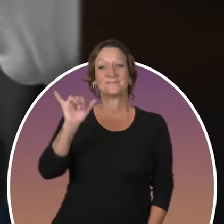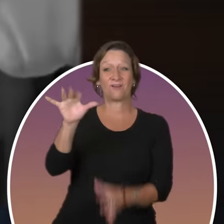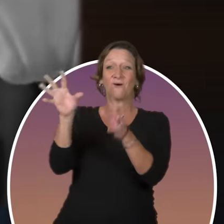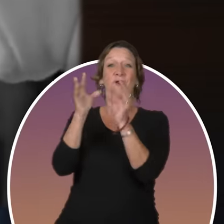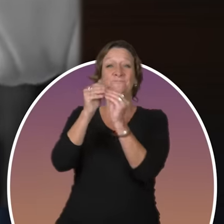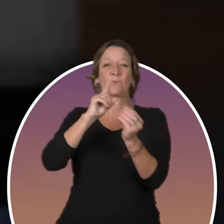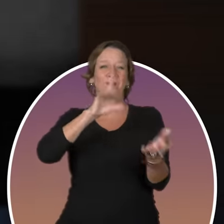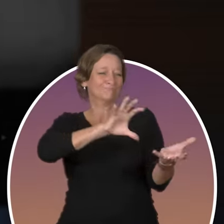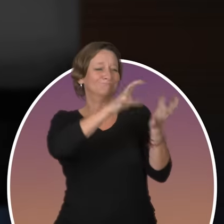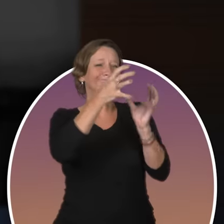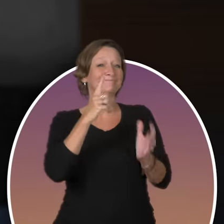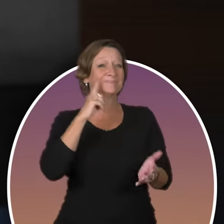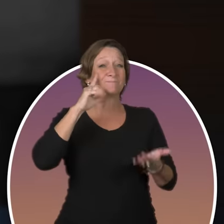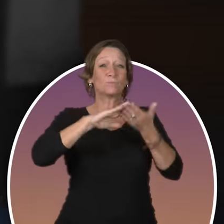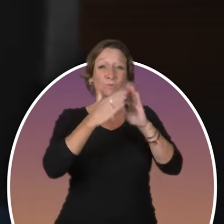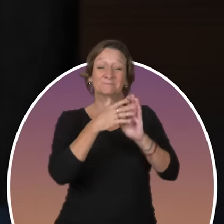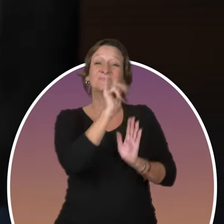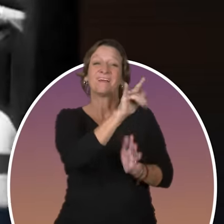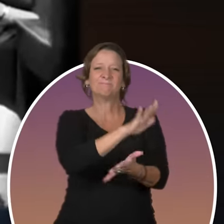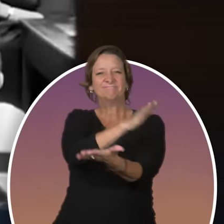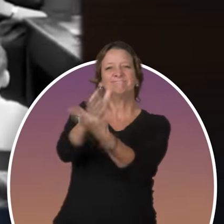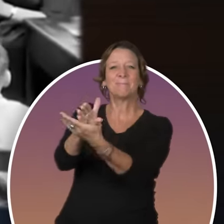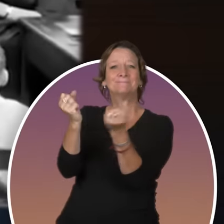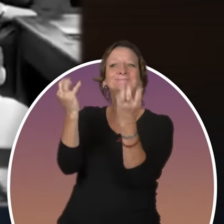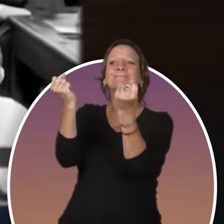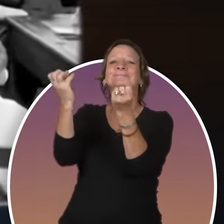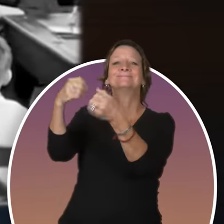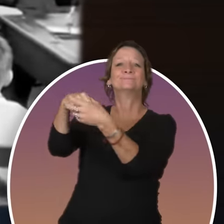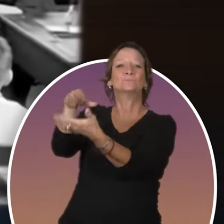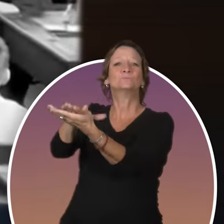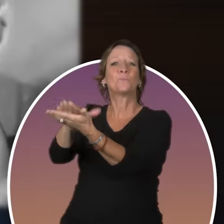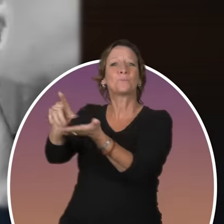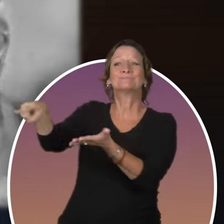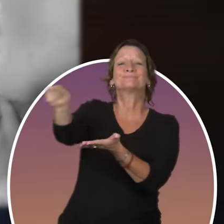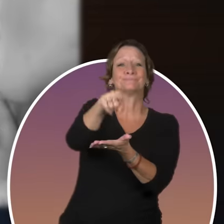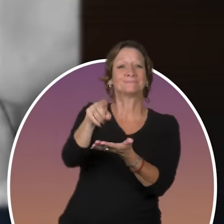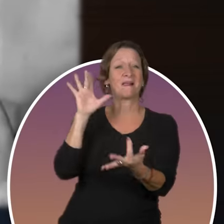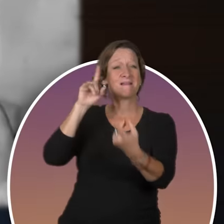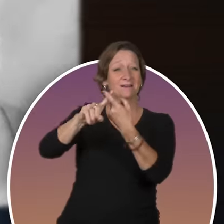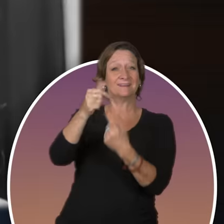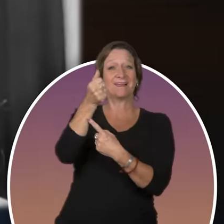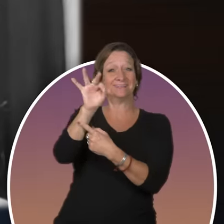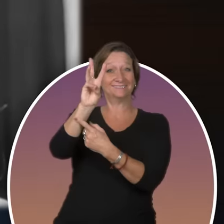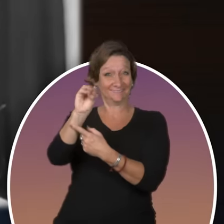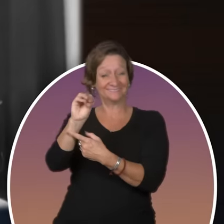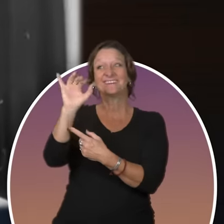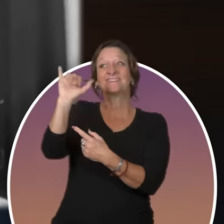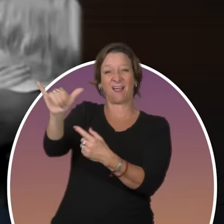That conference was catastrophic for the Deaf community. It ended most sign language instruction in schools until the 1960s.